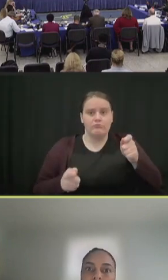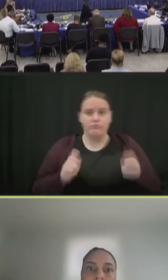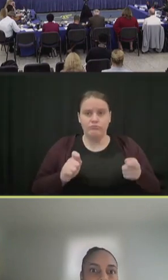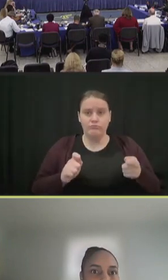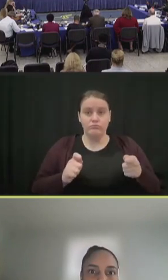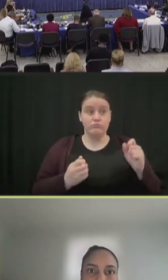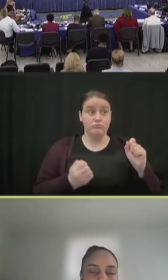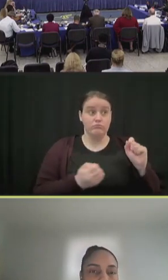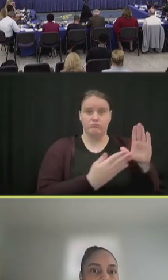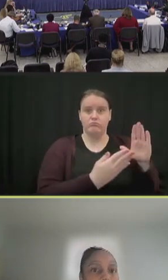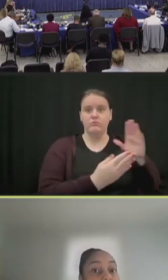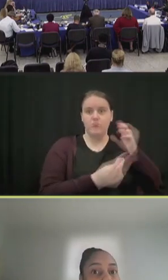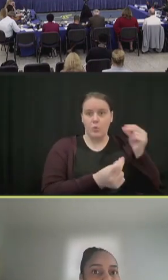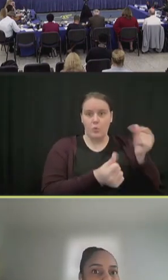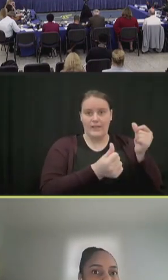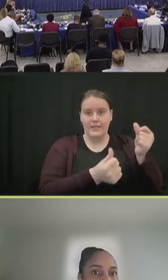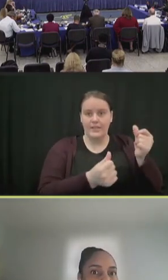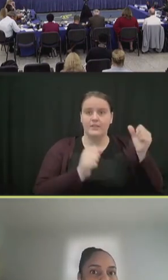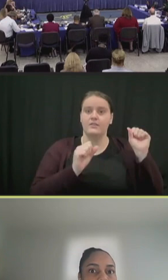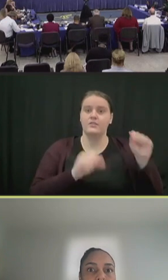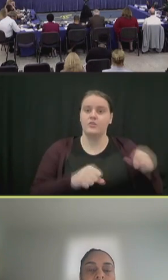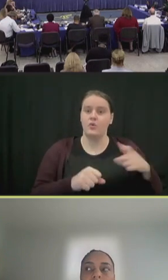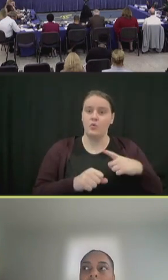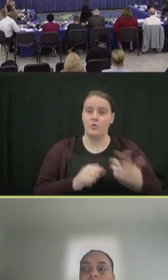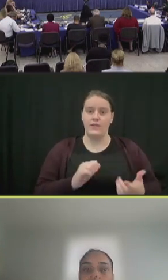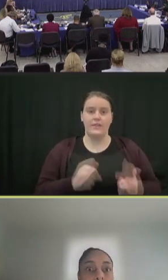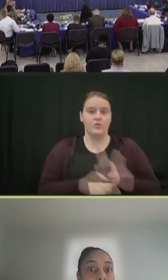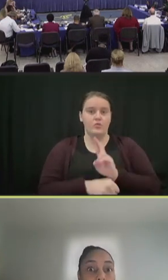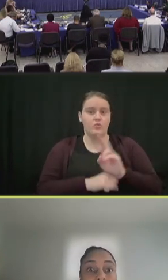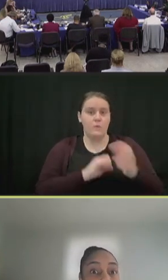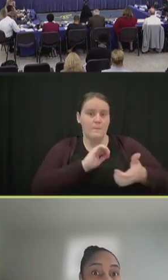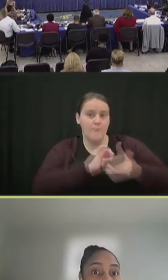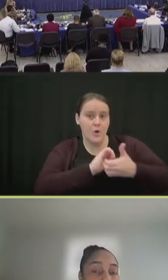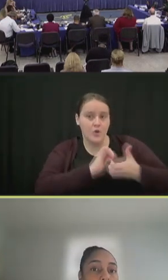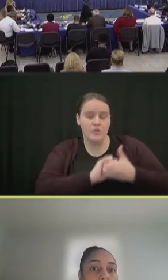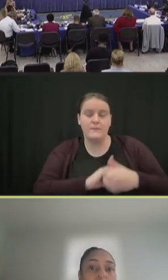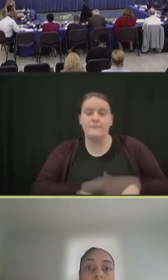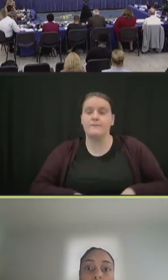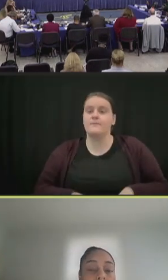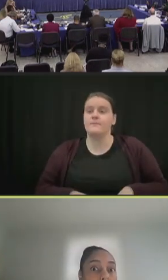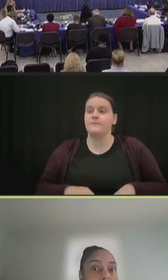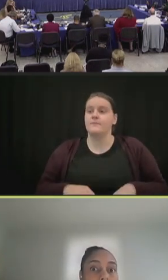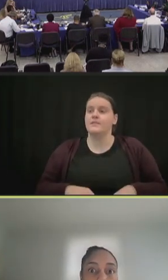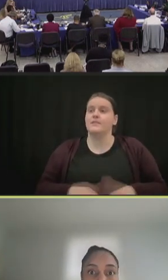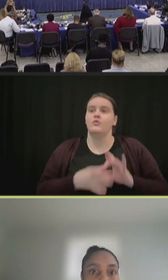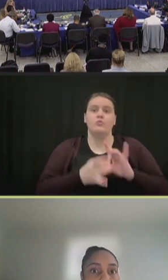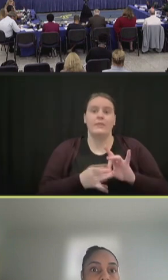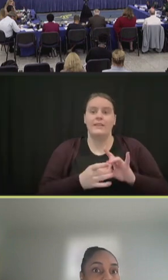We can execute on some key partnership activities, right, that are really topical with important,